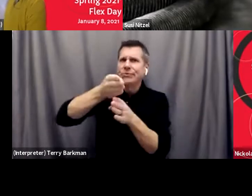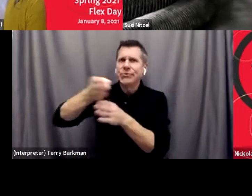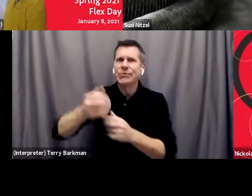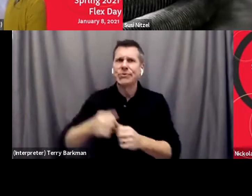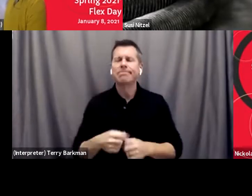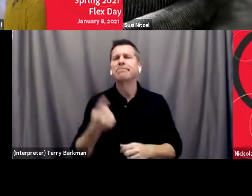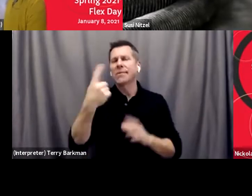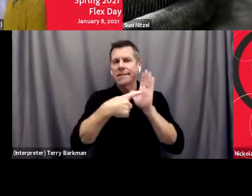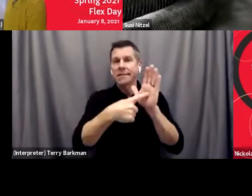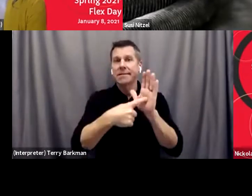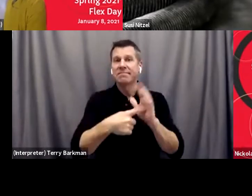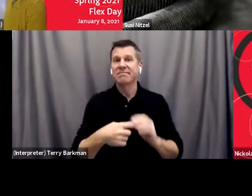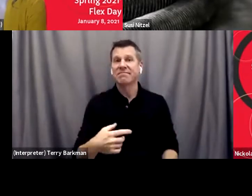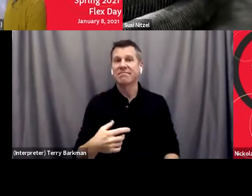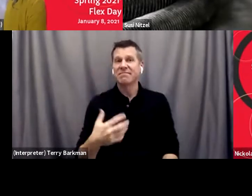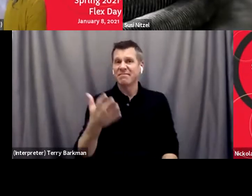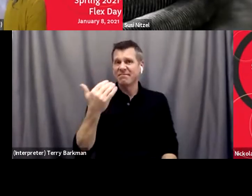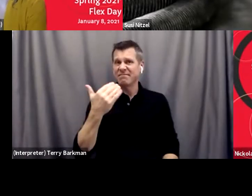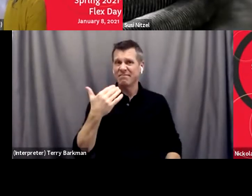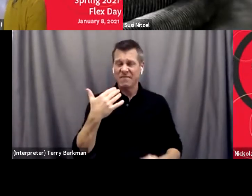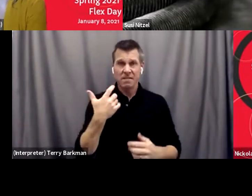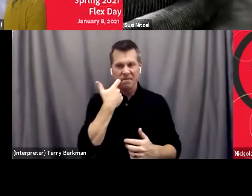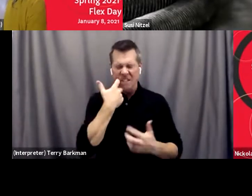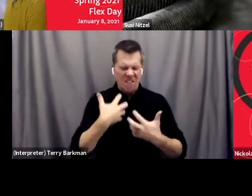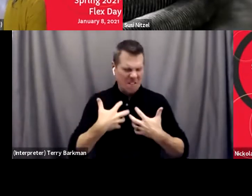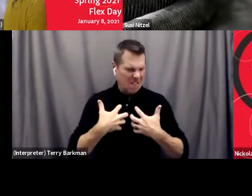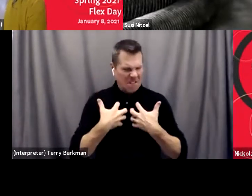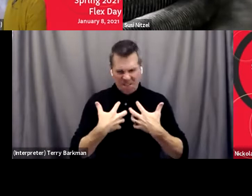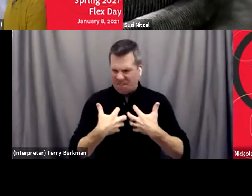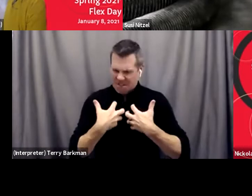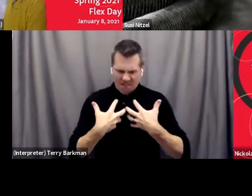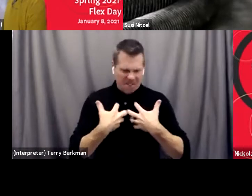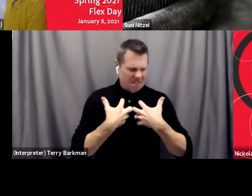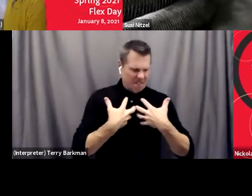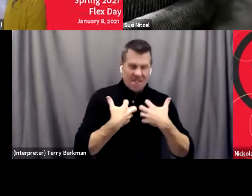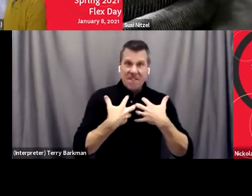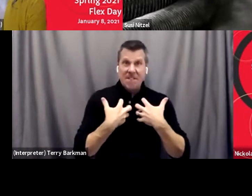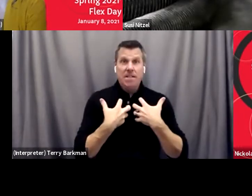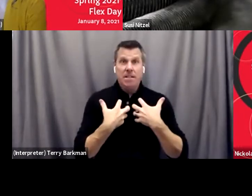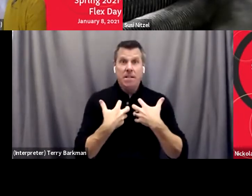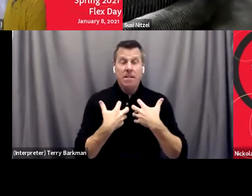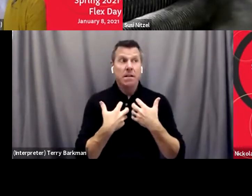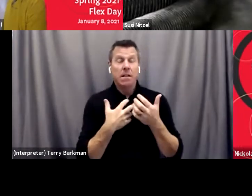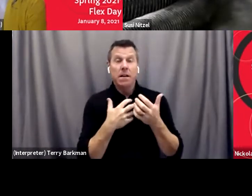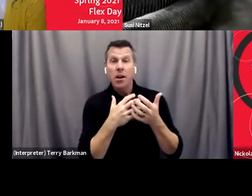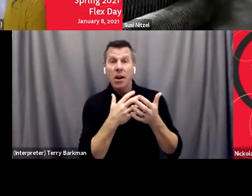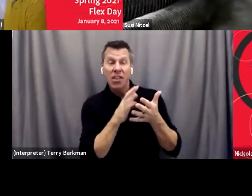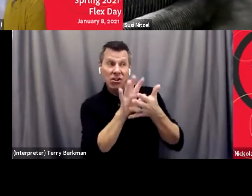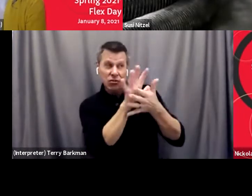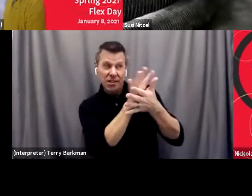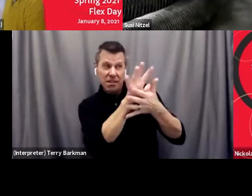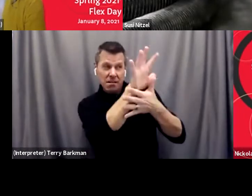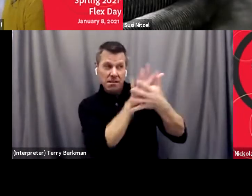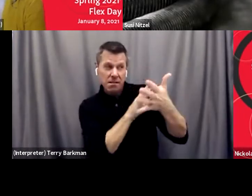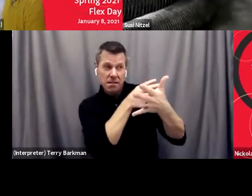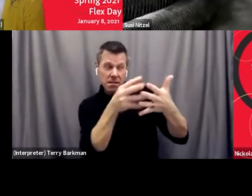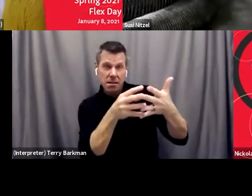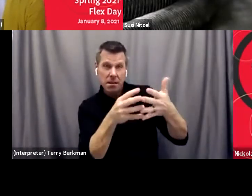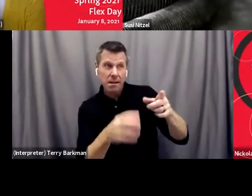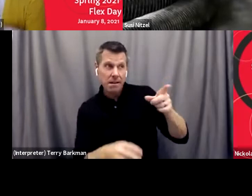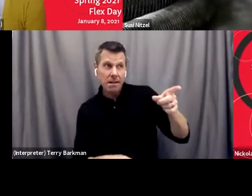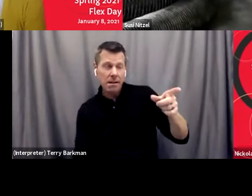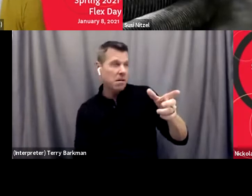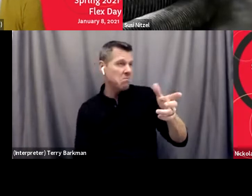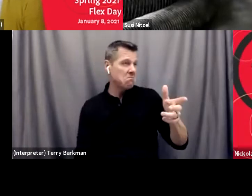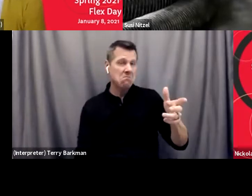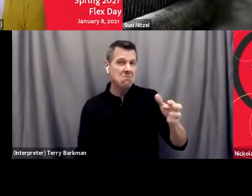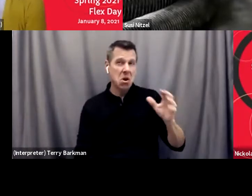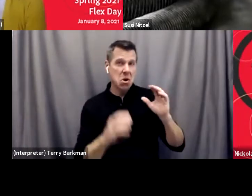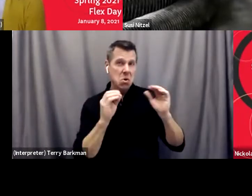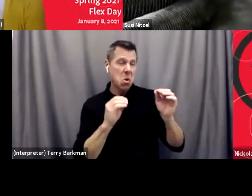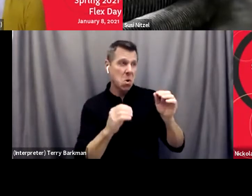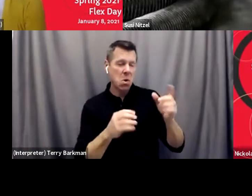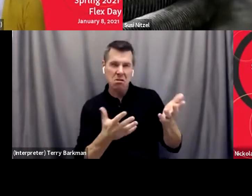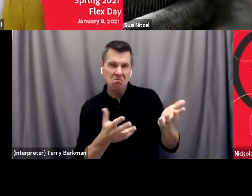in extreme rage for past two days. And they are not screening students based on their path waves. So I got questions from anywhere,